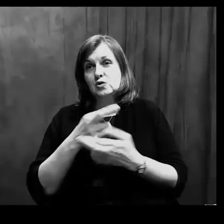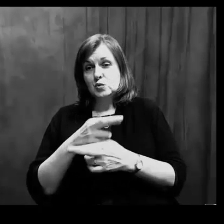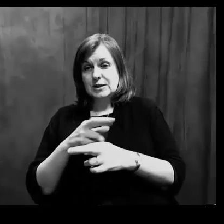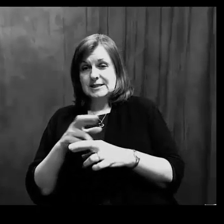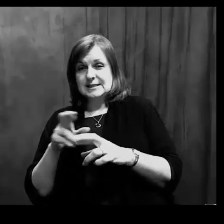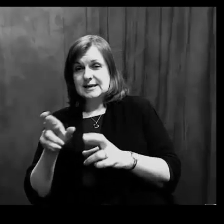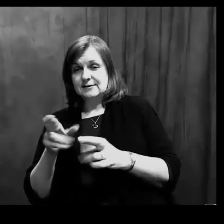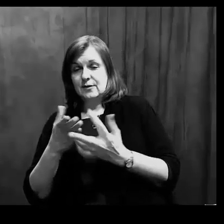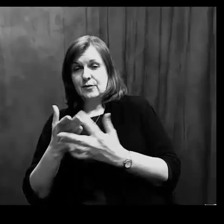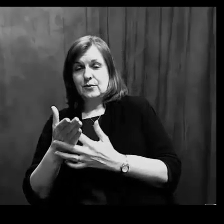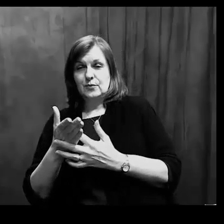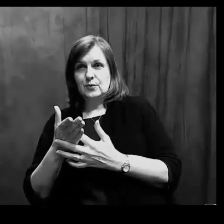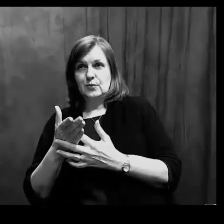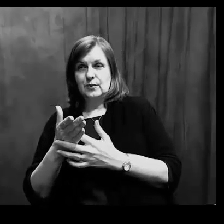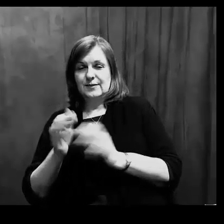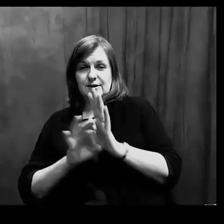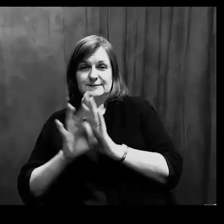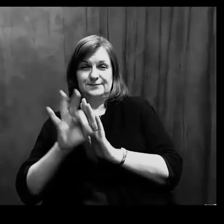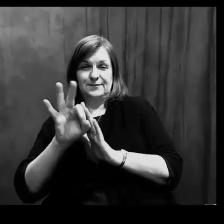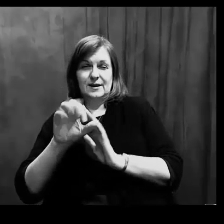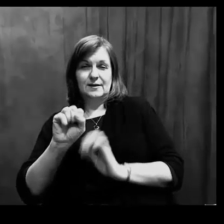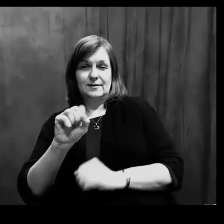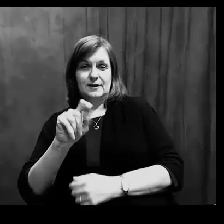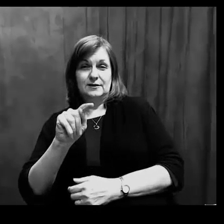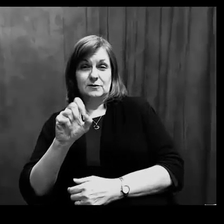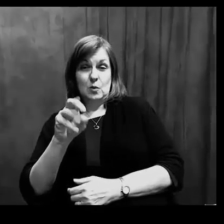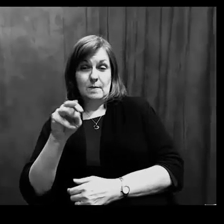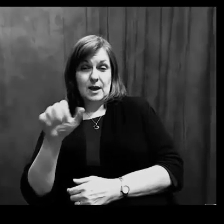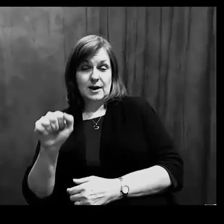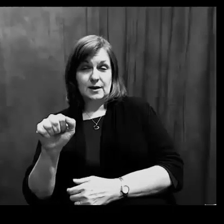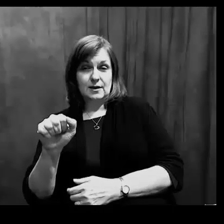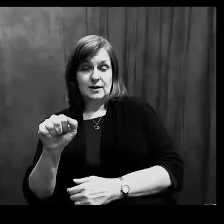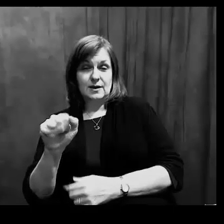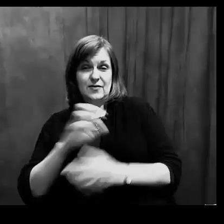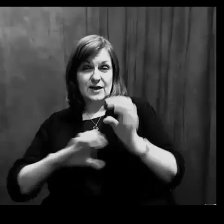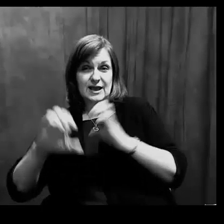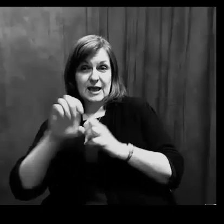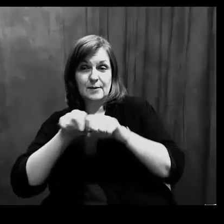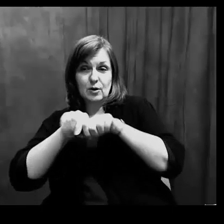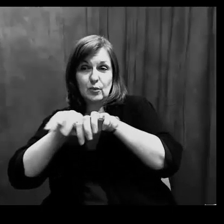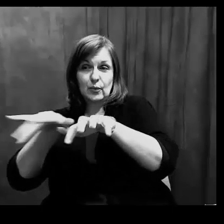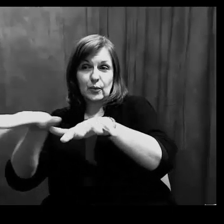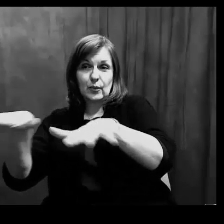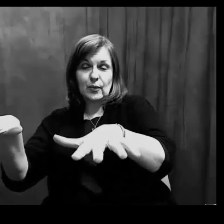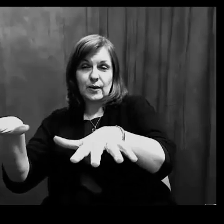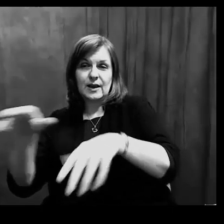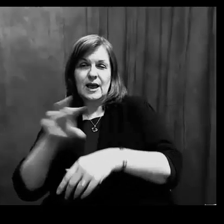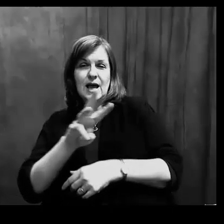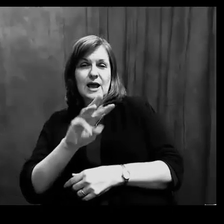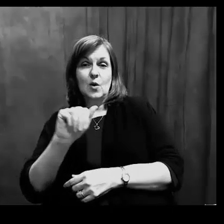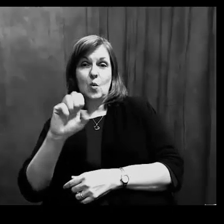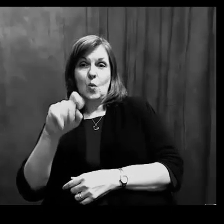chemical through its stomata that attracts in this case a wasp